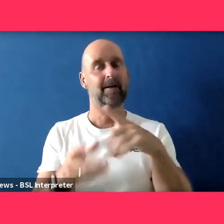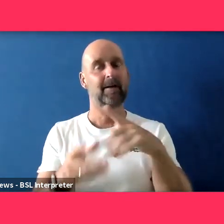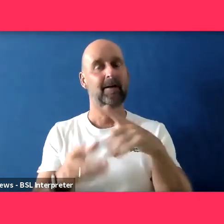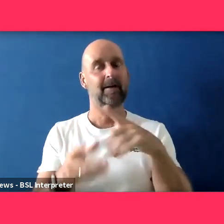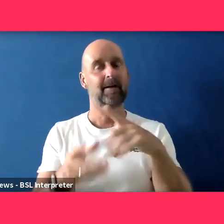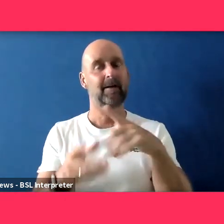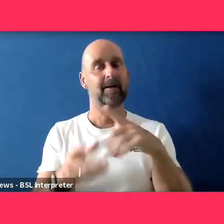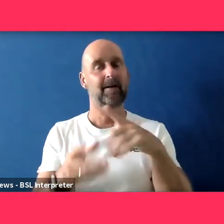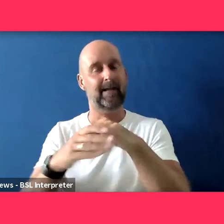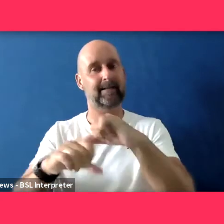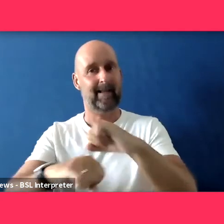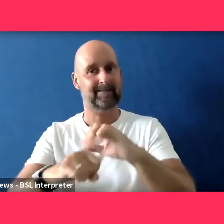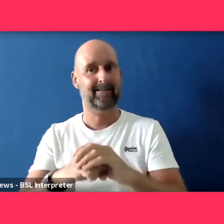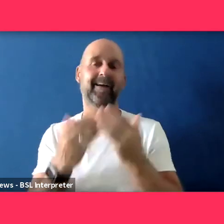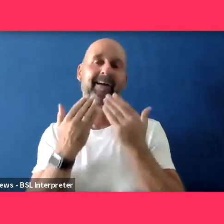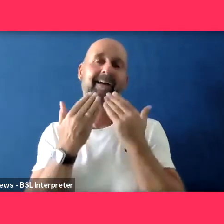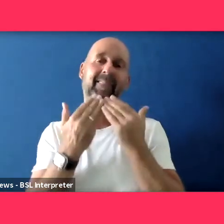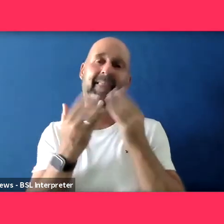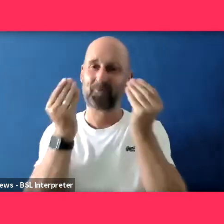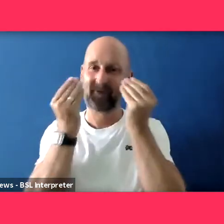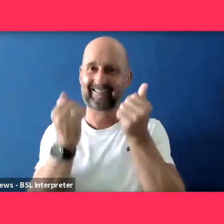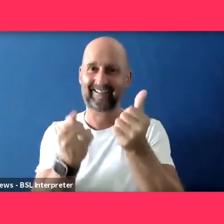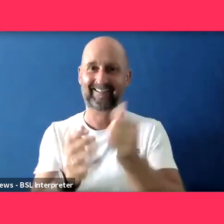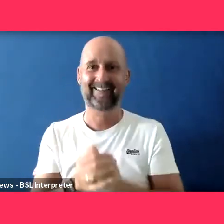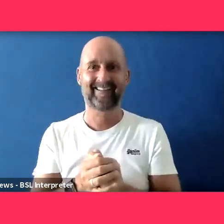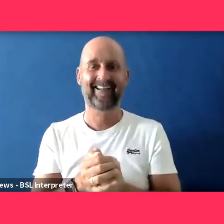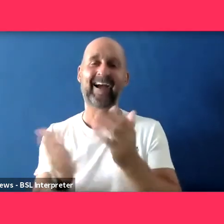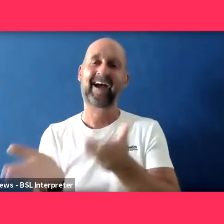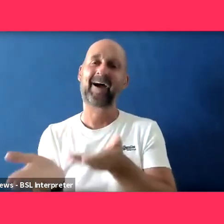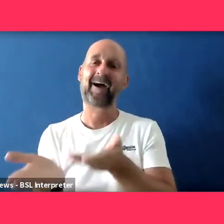So thank you very much for listening, and I'll be passing onto Paula next.